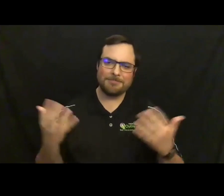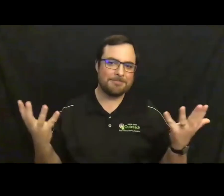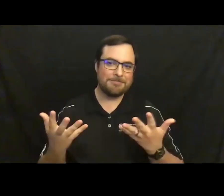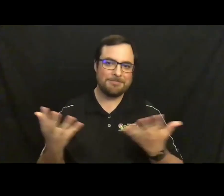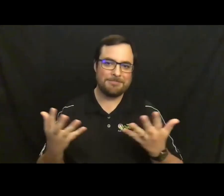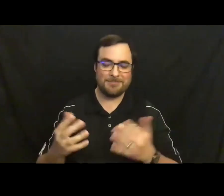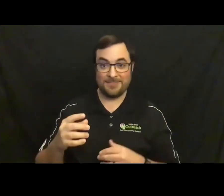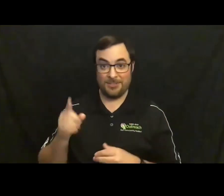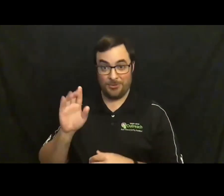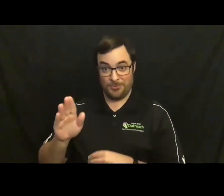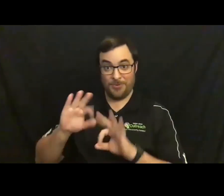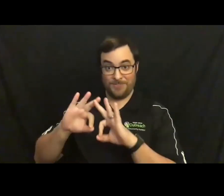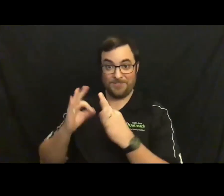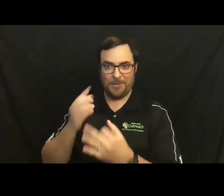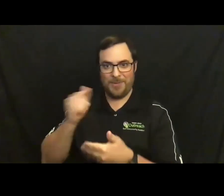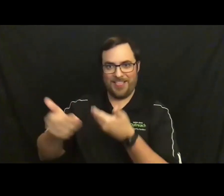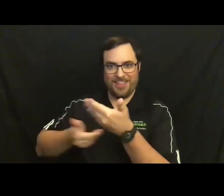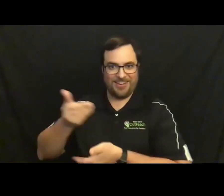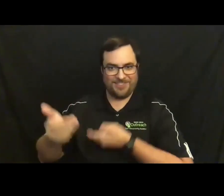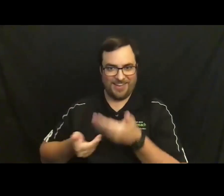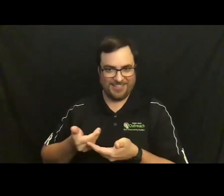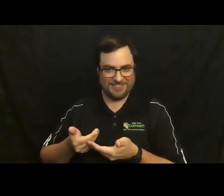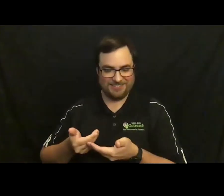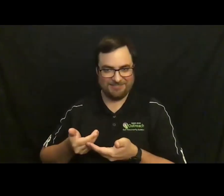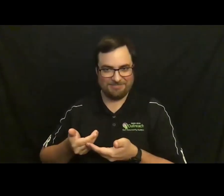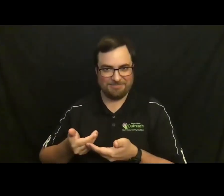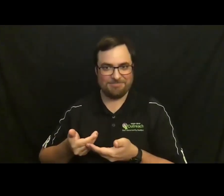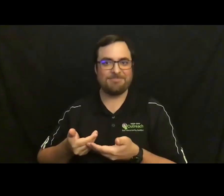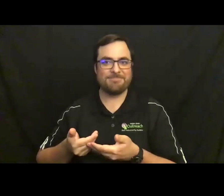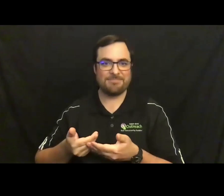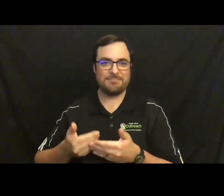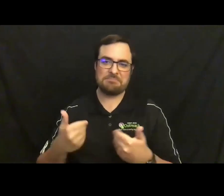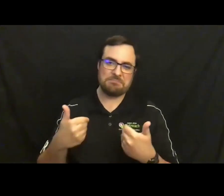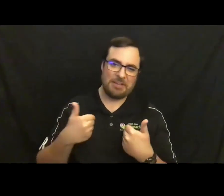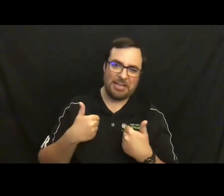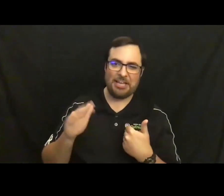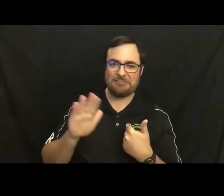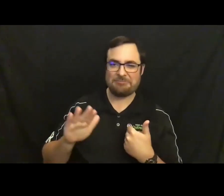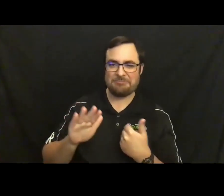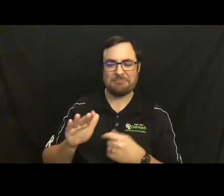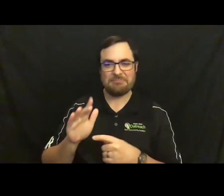will invite your family on to the screen. And you'll have about a minute or two to answer